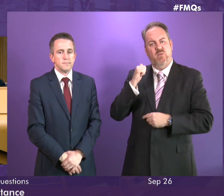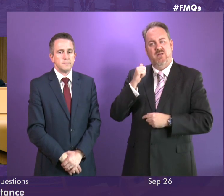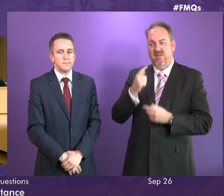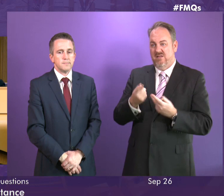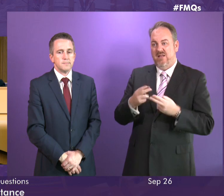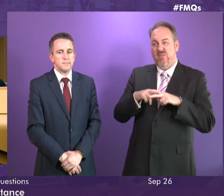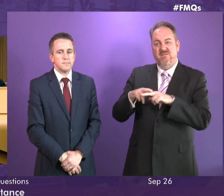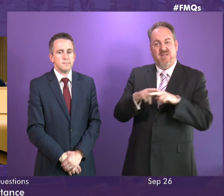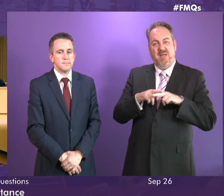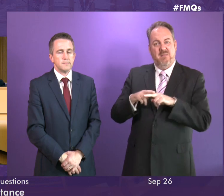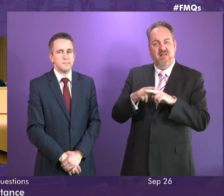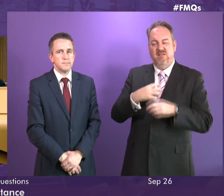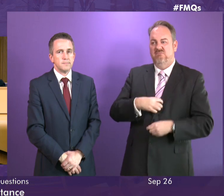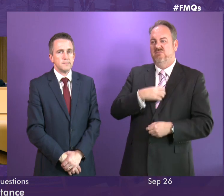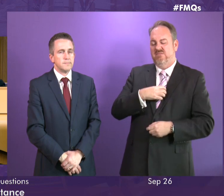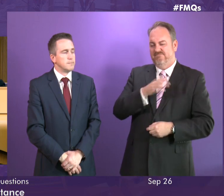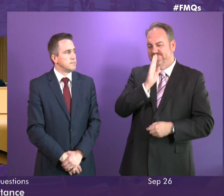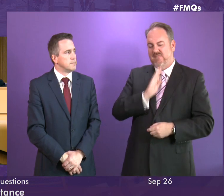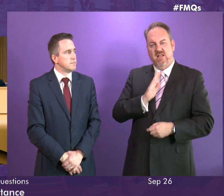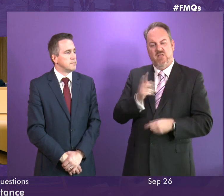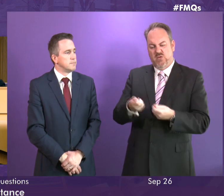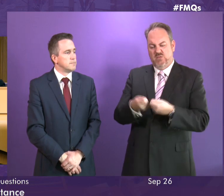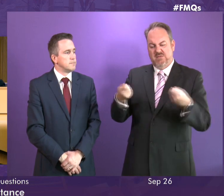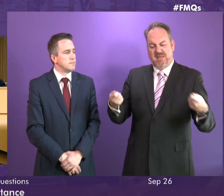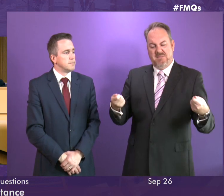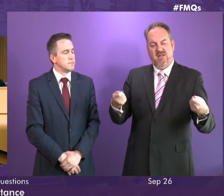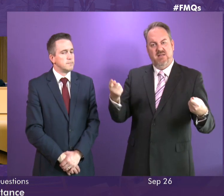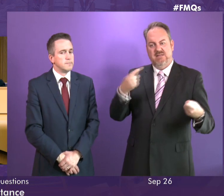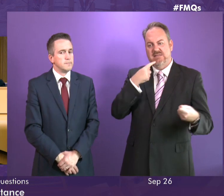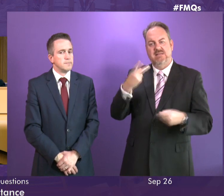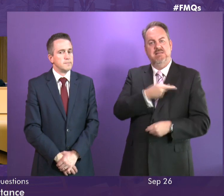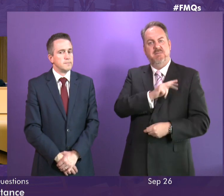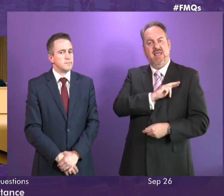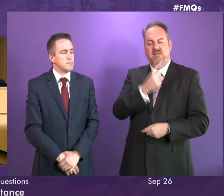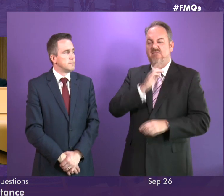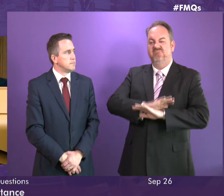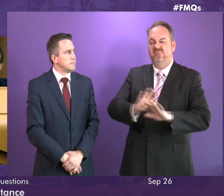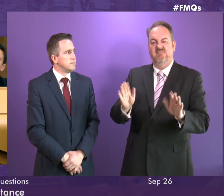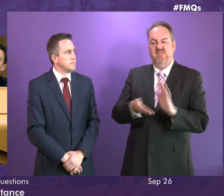blow when newspapers reported that the Spanish authorities are now drawing a line under the